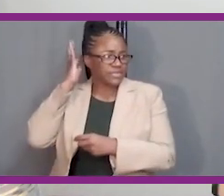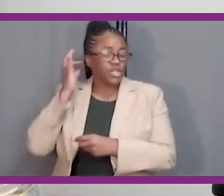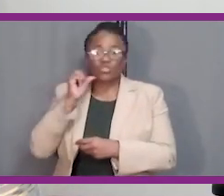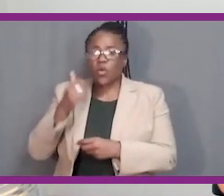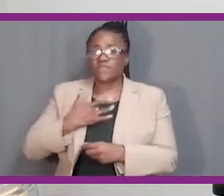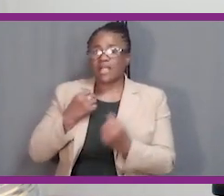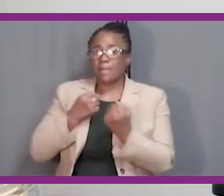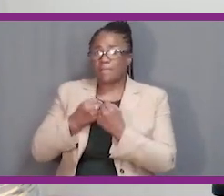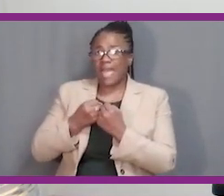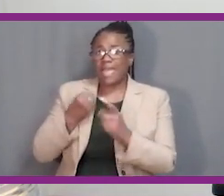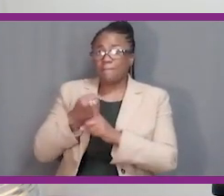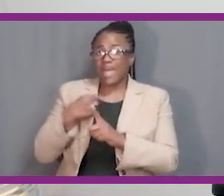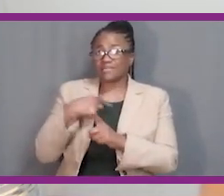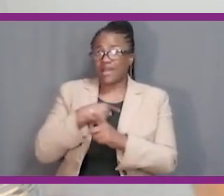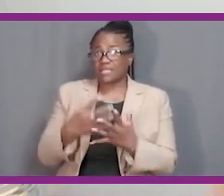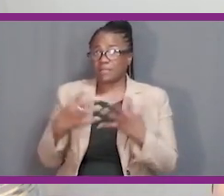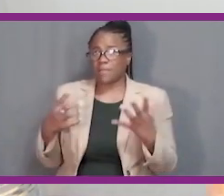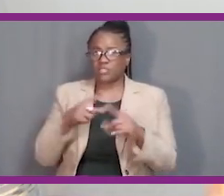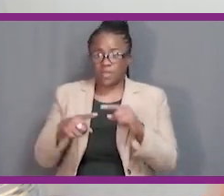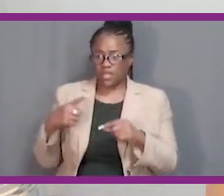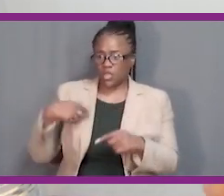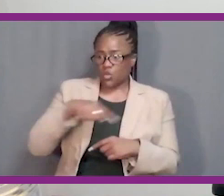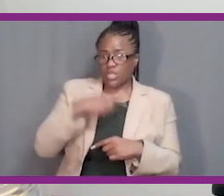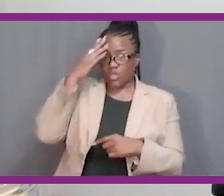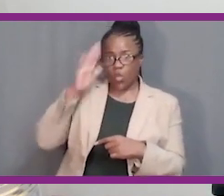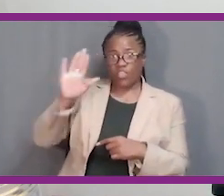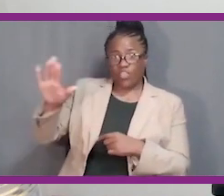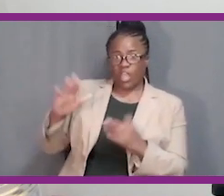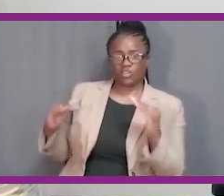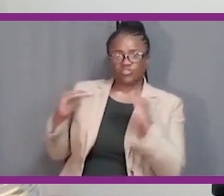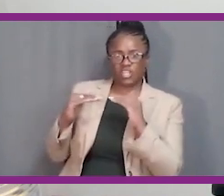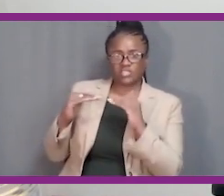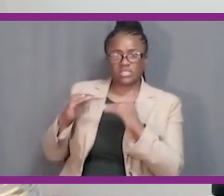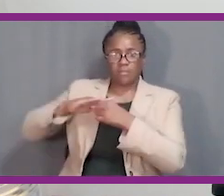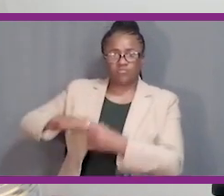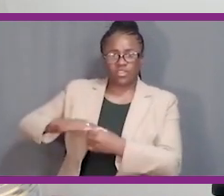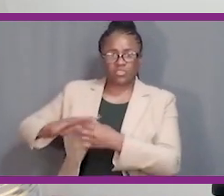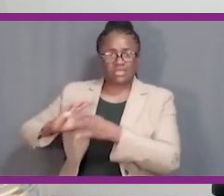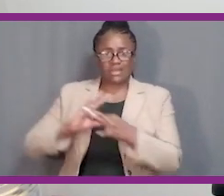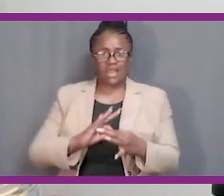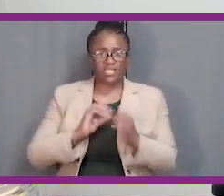is bound up with ours and that their liberation is bound up with our liberation. And so that is key.